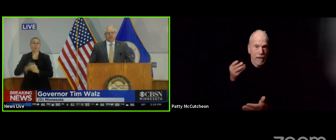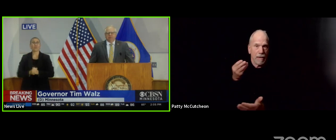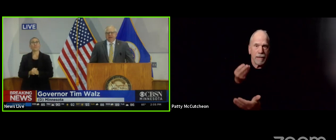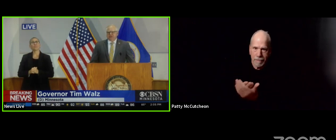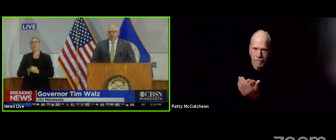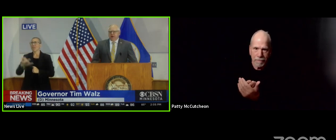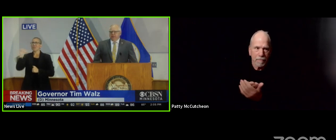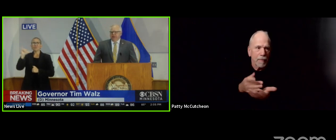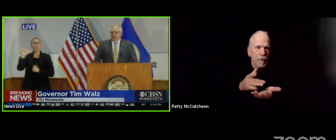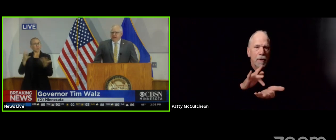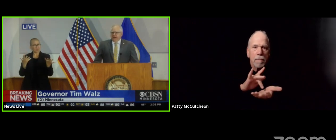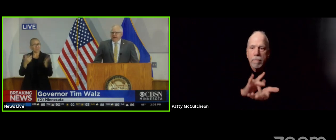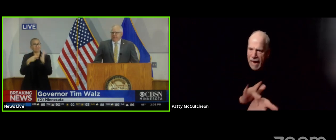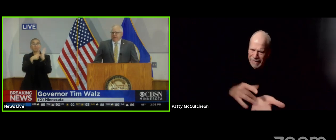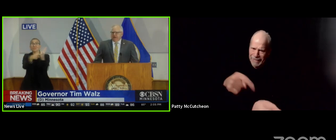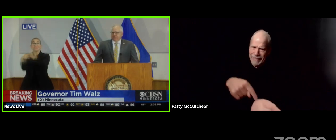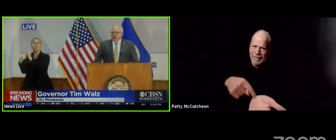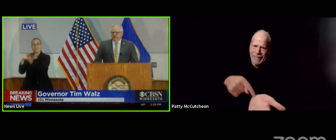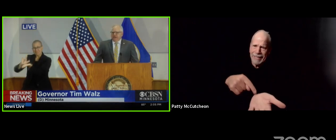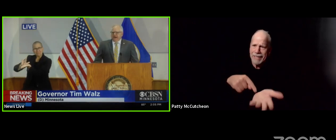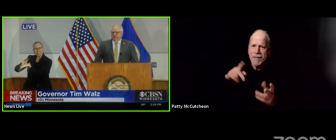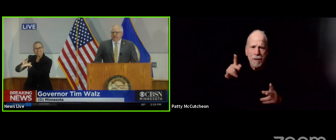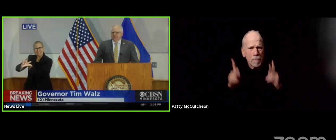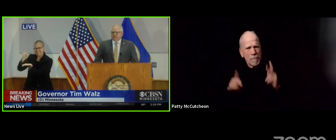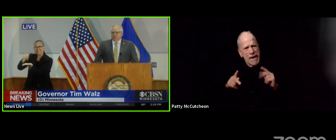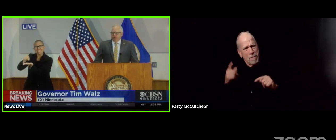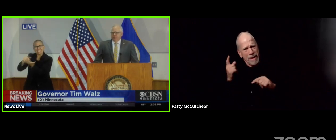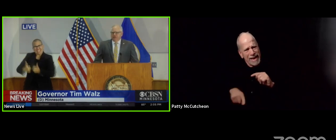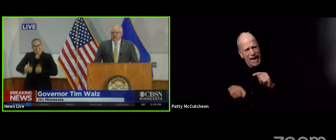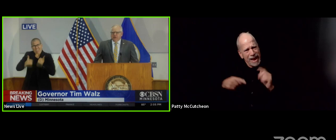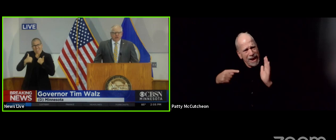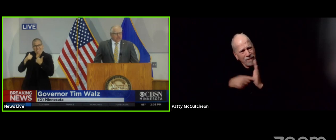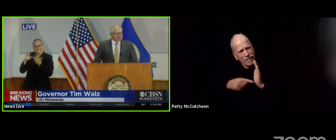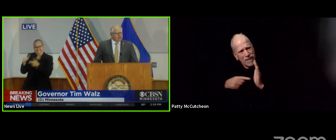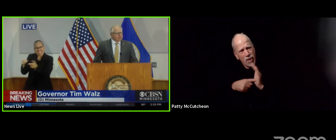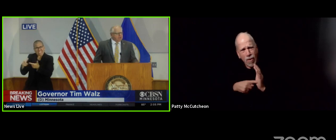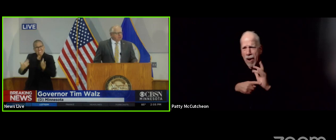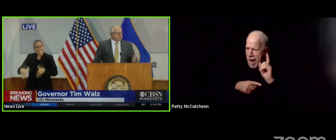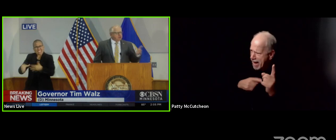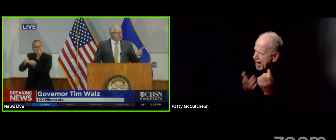REMAINS A PROBLEM. IT'S ONE THAT I THINK THIS PROVED THAT WE COULD GET THERE. IT WAS A FIRST